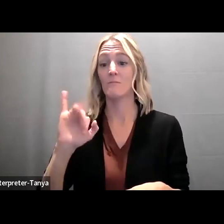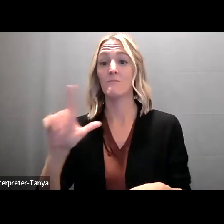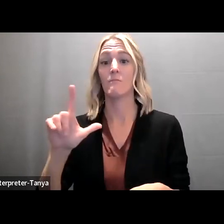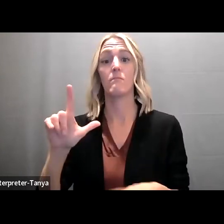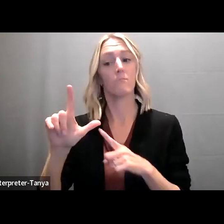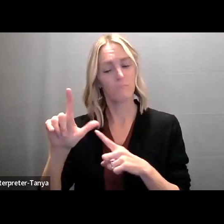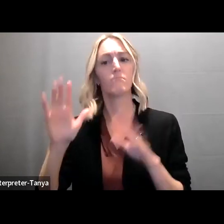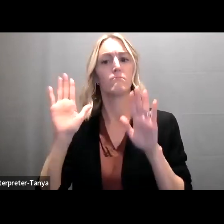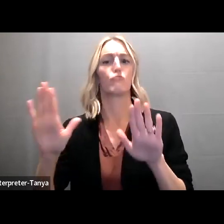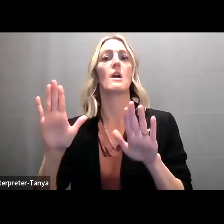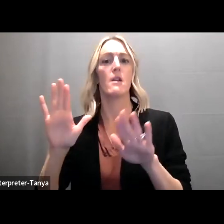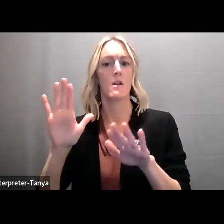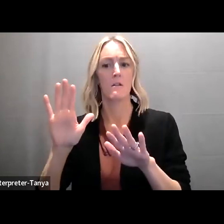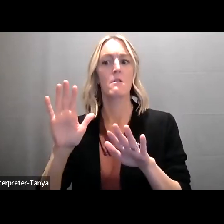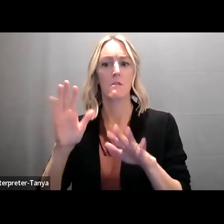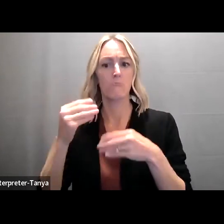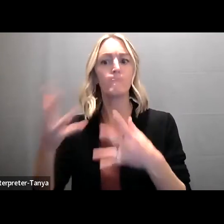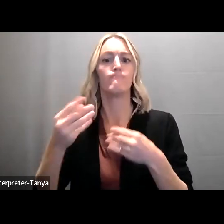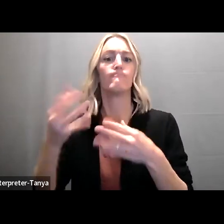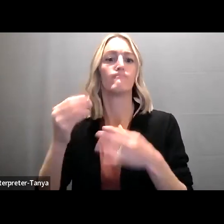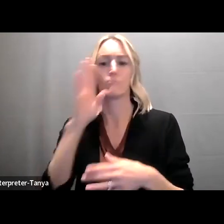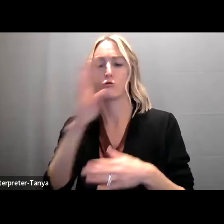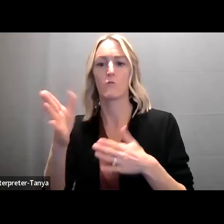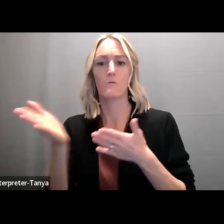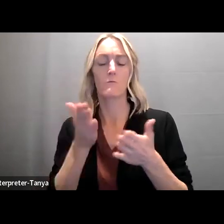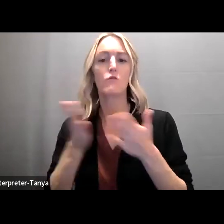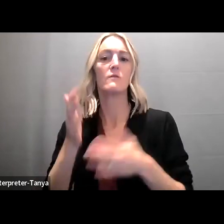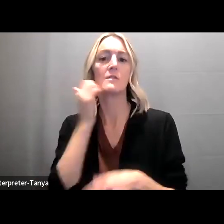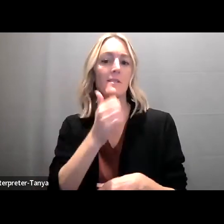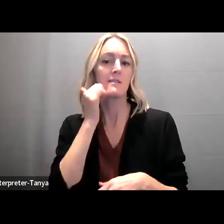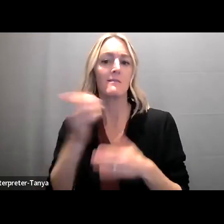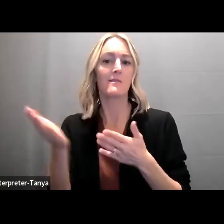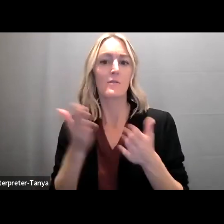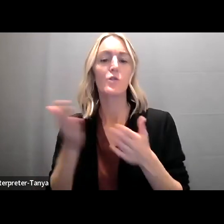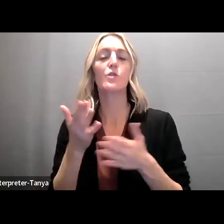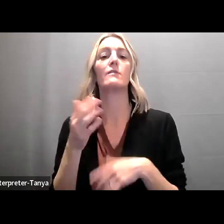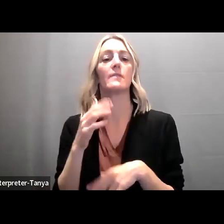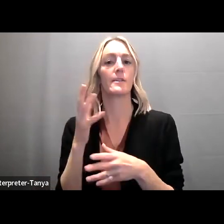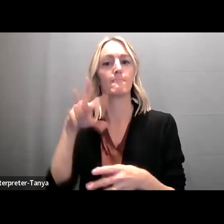job providing direct services and day-to-day services and engaged with consumers on the